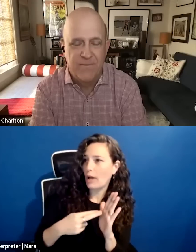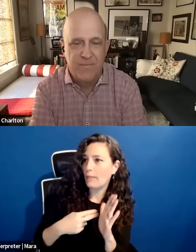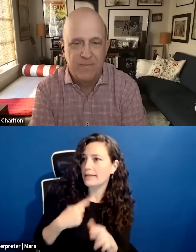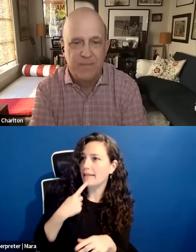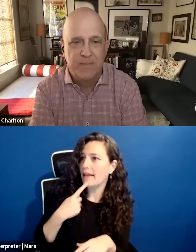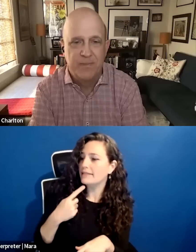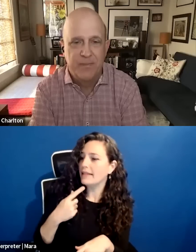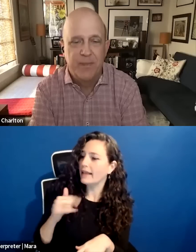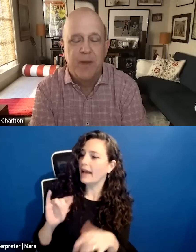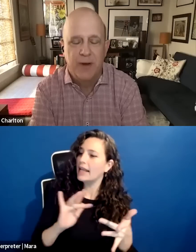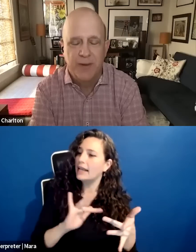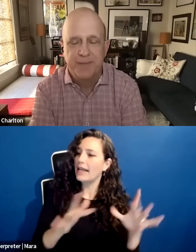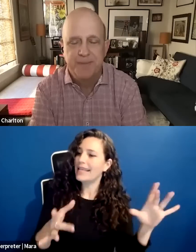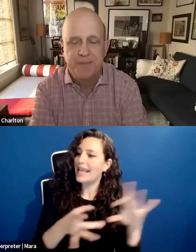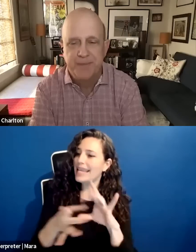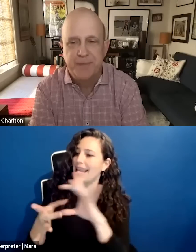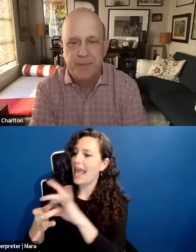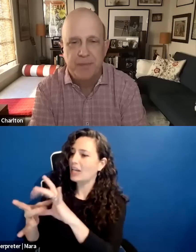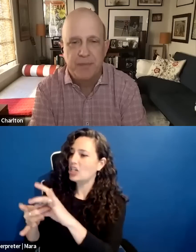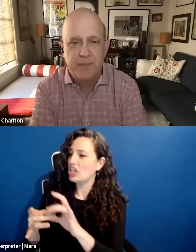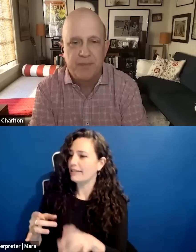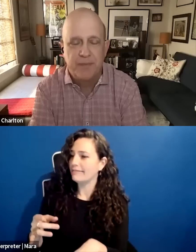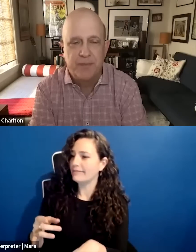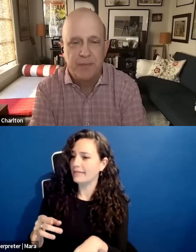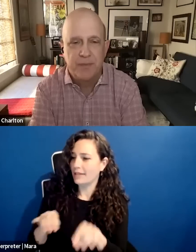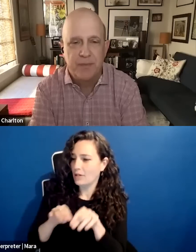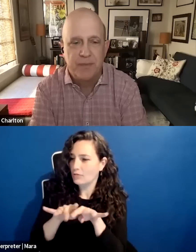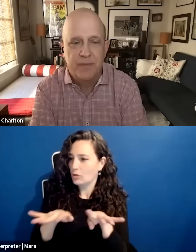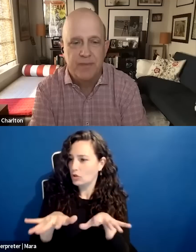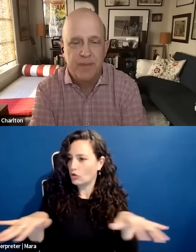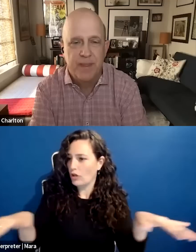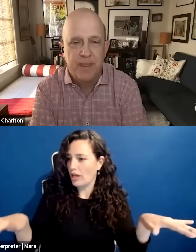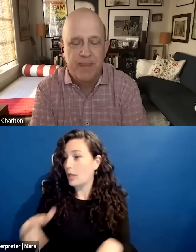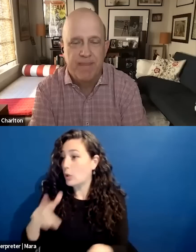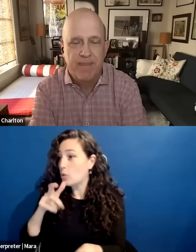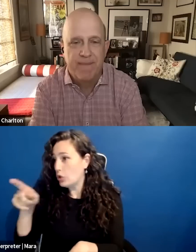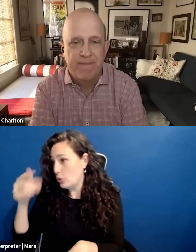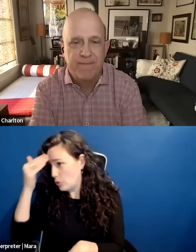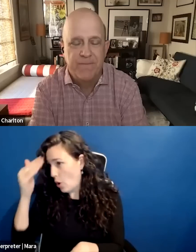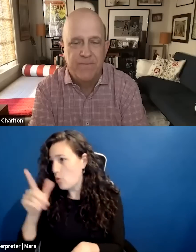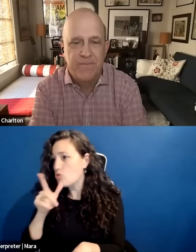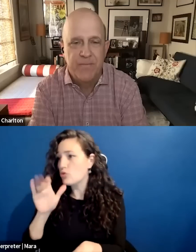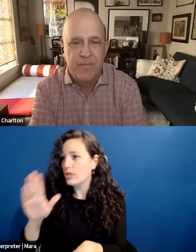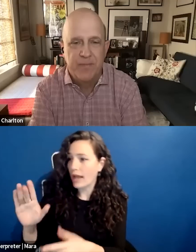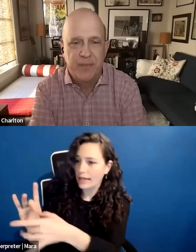like who is this person? How do you know them? Because that's really powerful because now when a rep is thinking about pitching you,